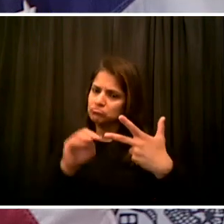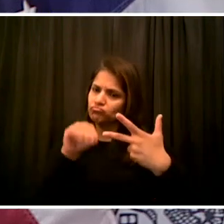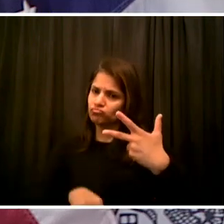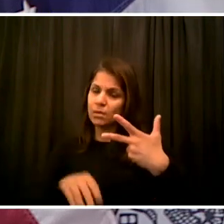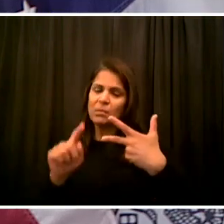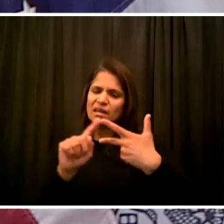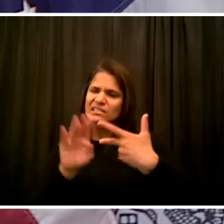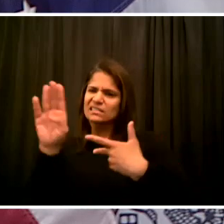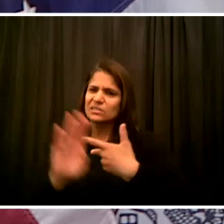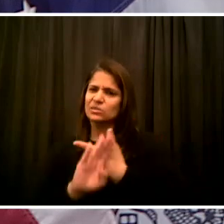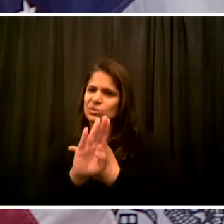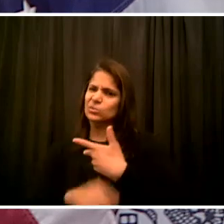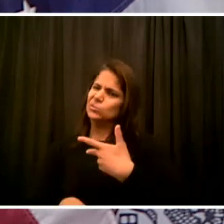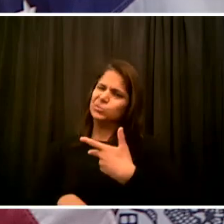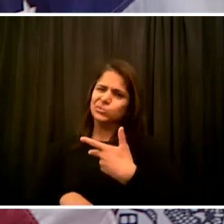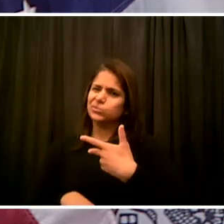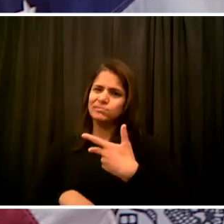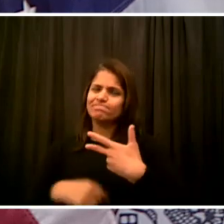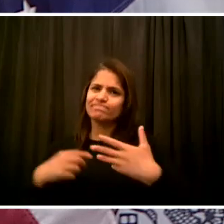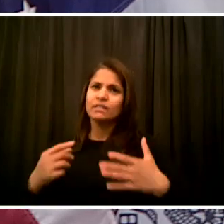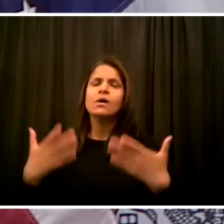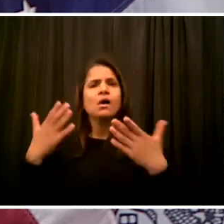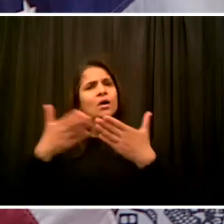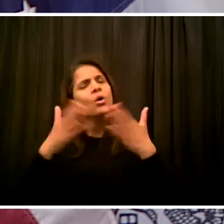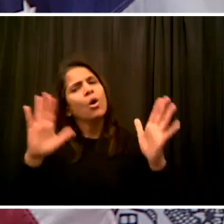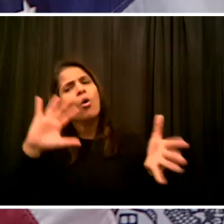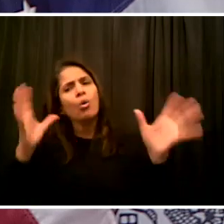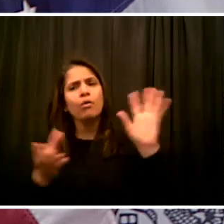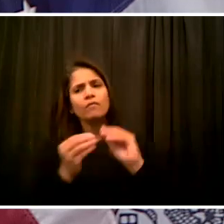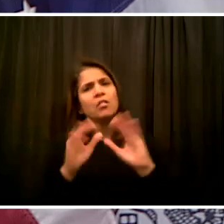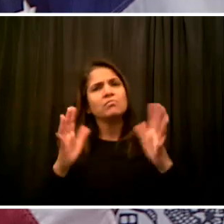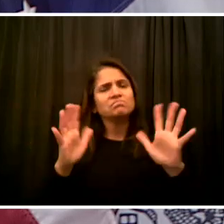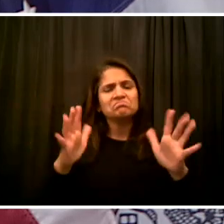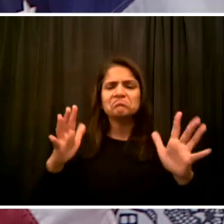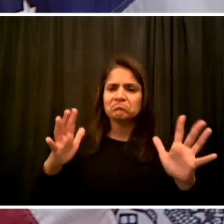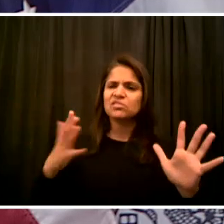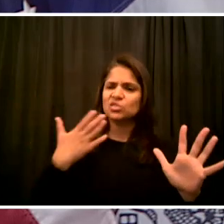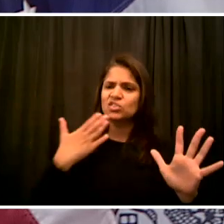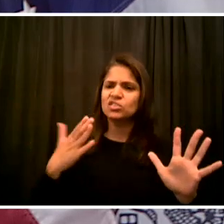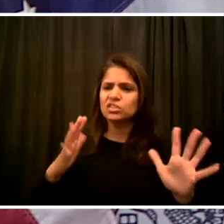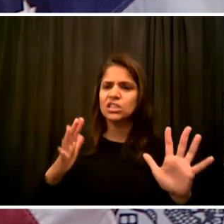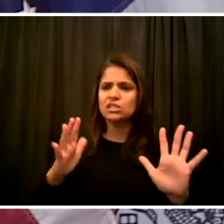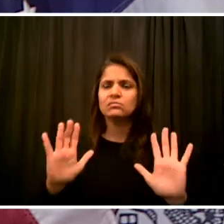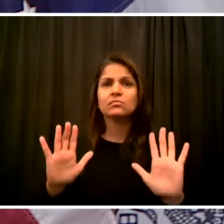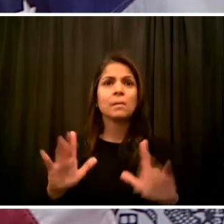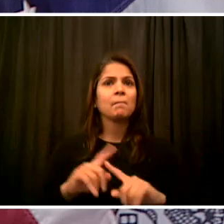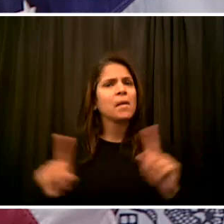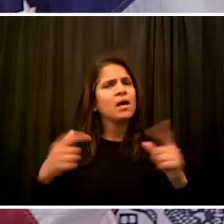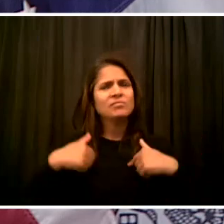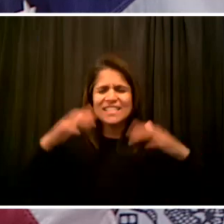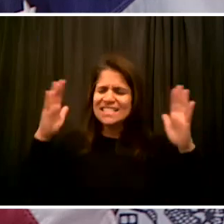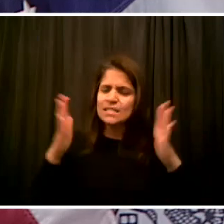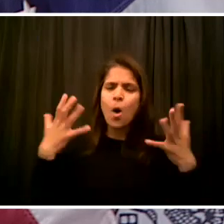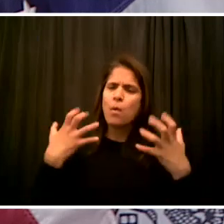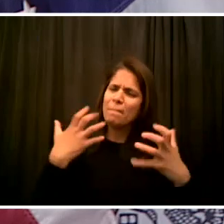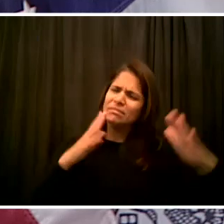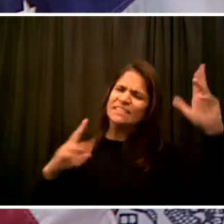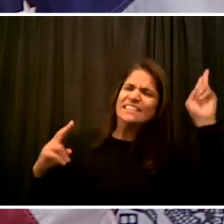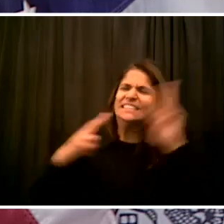THAT'S THE GOOD NEWS TODAY. OVERALL TRENDS CONTINUE GOOD. BUT TODAY'S RESULT NOT WHAT WE'RE LOOKING FOR, BUT DOUBLE